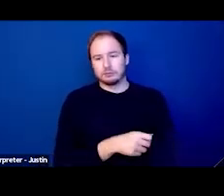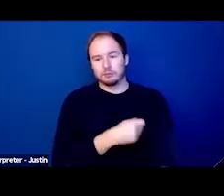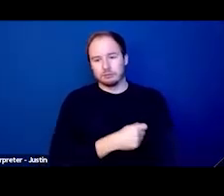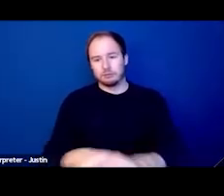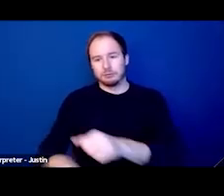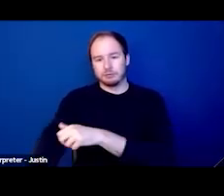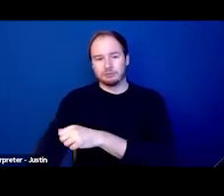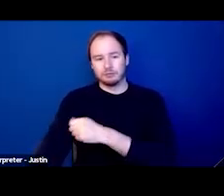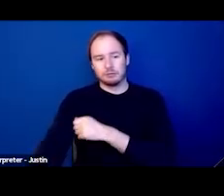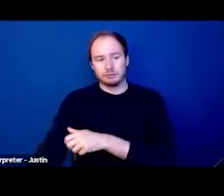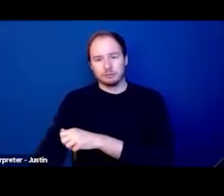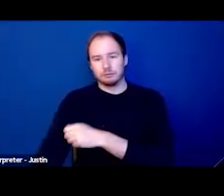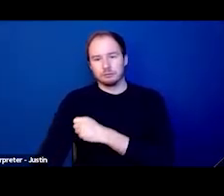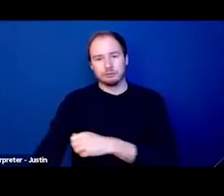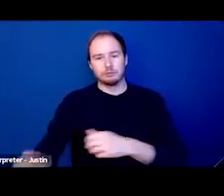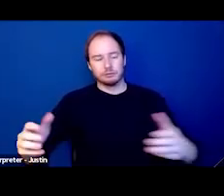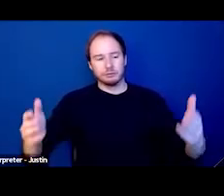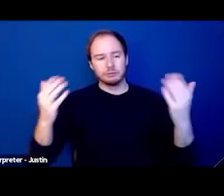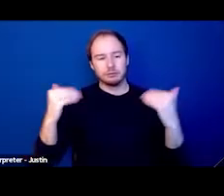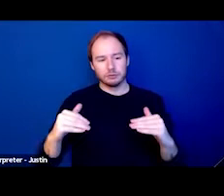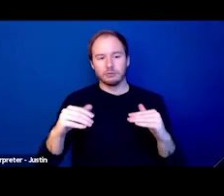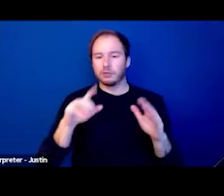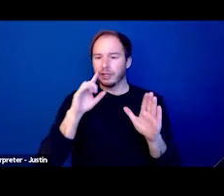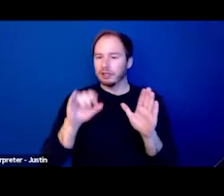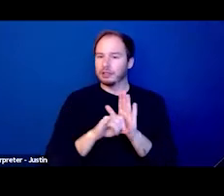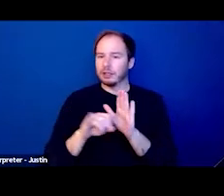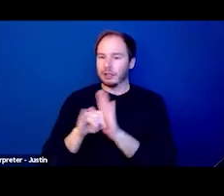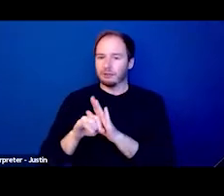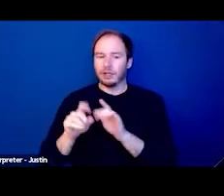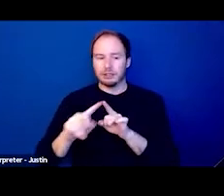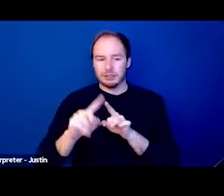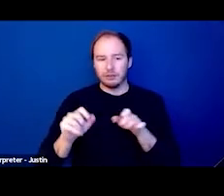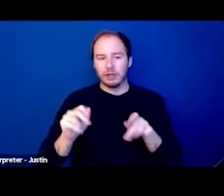And then we're also going to identify opportunities for behavioral and other health providers